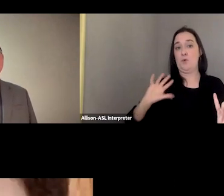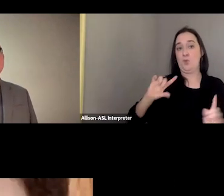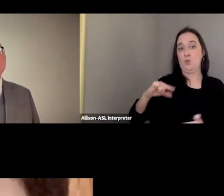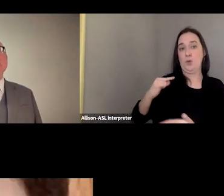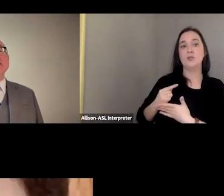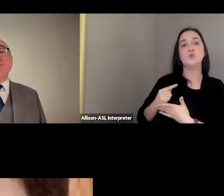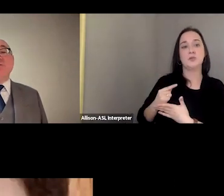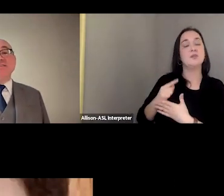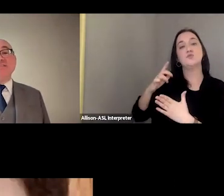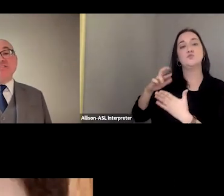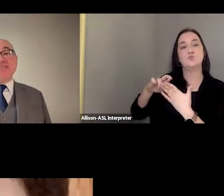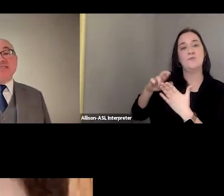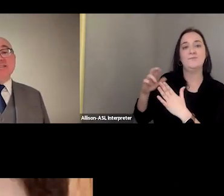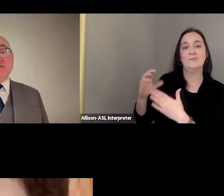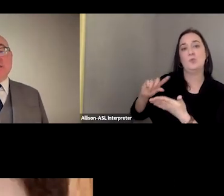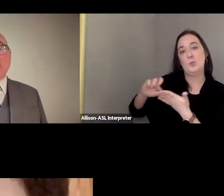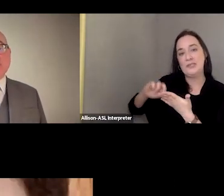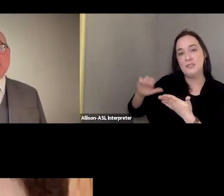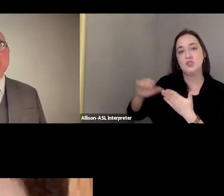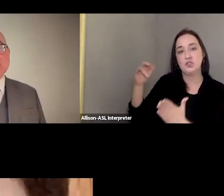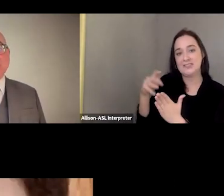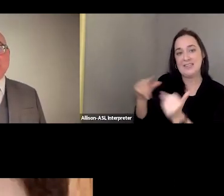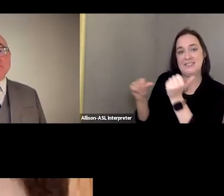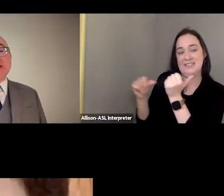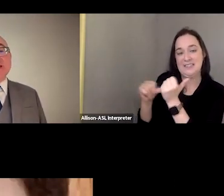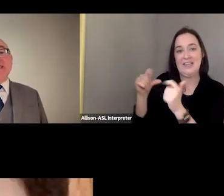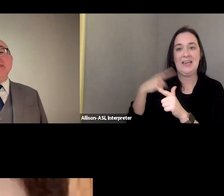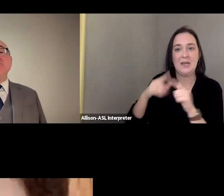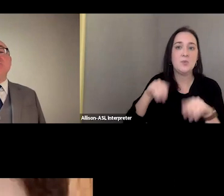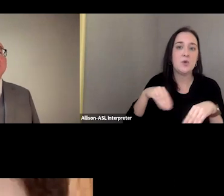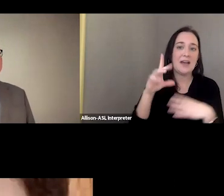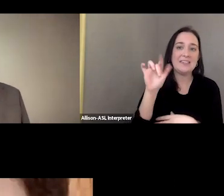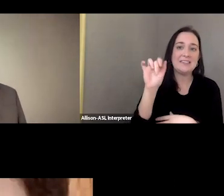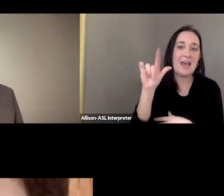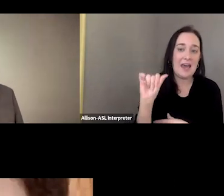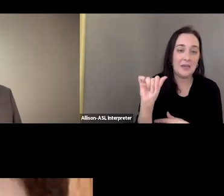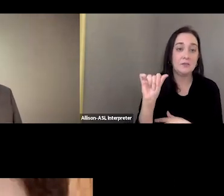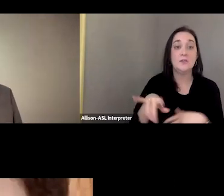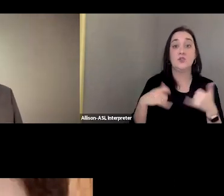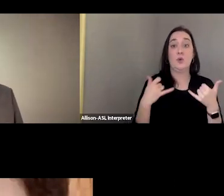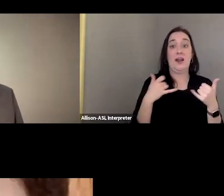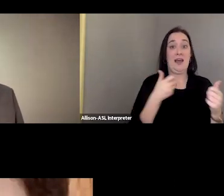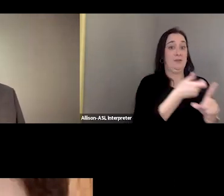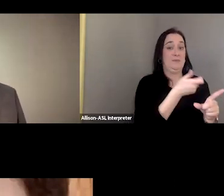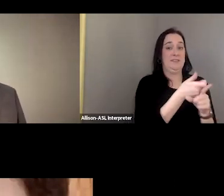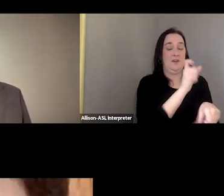and has done several presentations and edits to this project and the several others. He is currently working on two different one manuscript that's under review